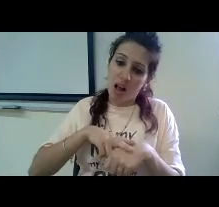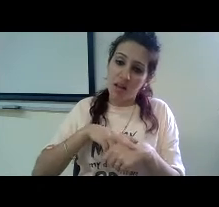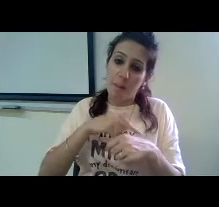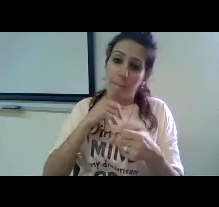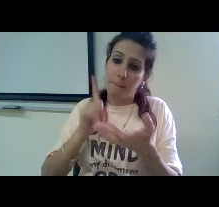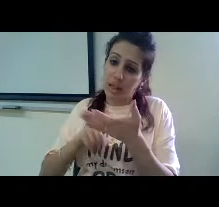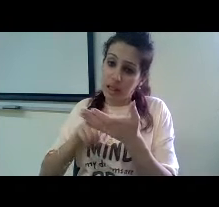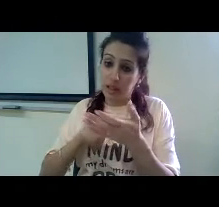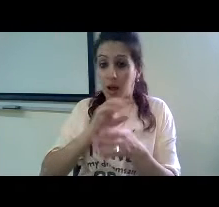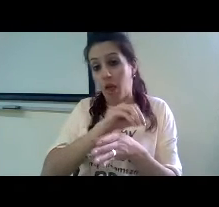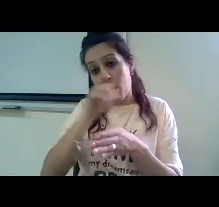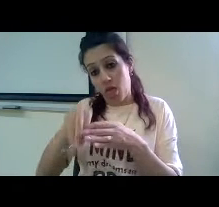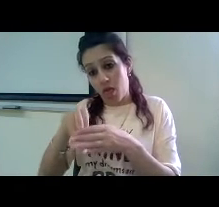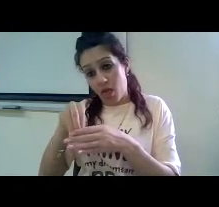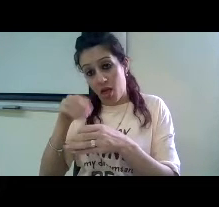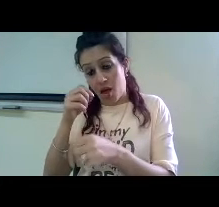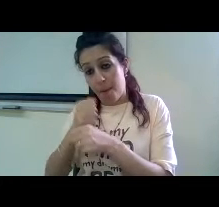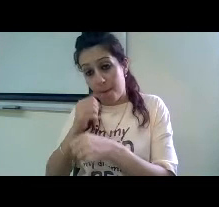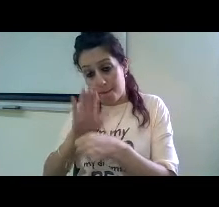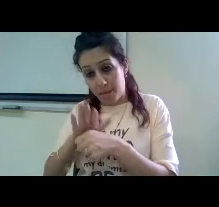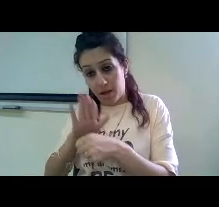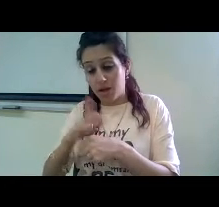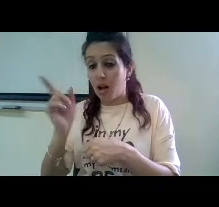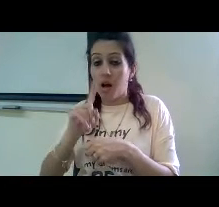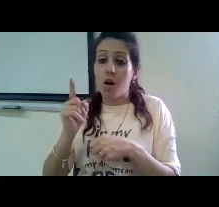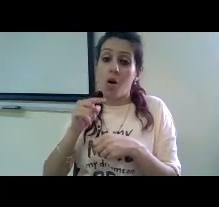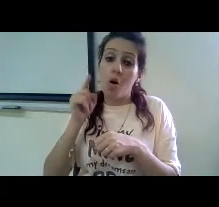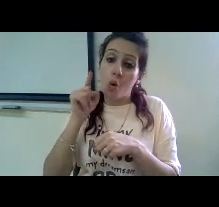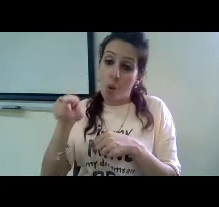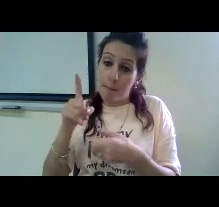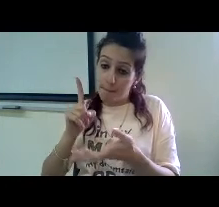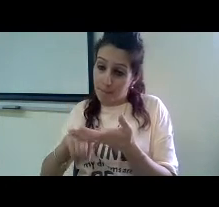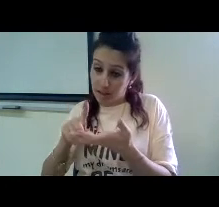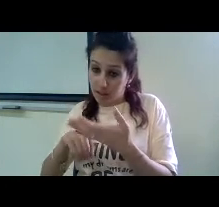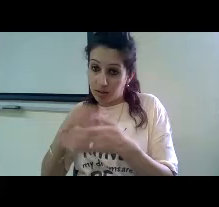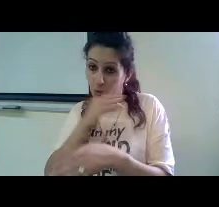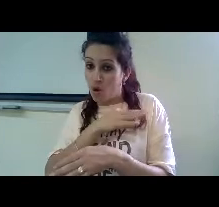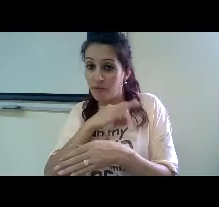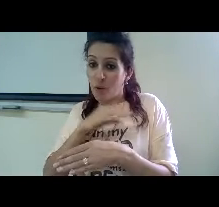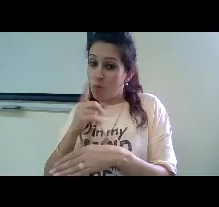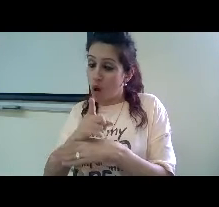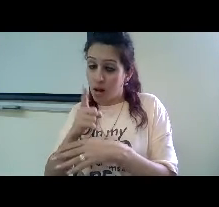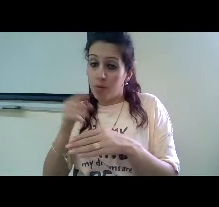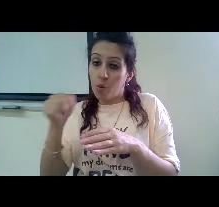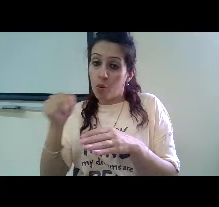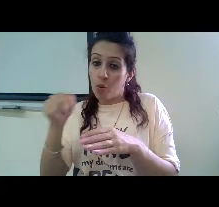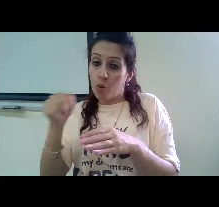according to the Freire's set of Framework, school is the place of knowledge.